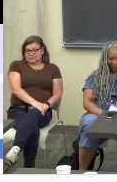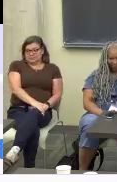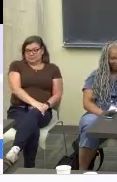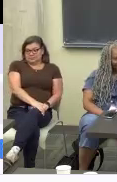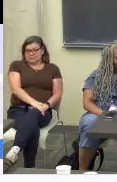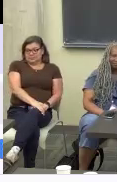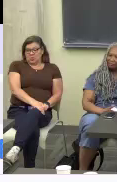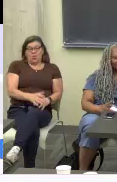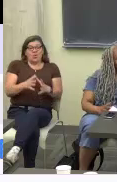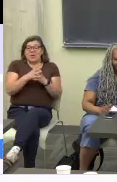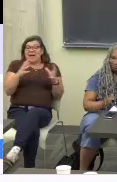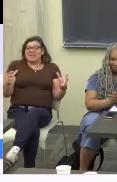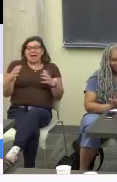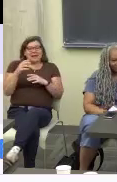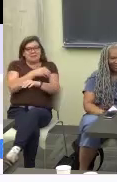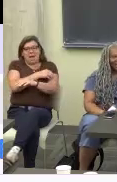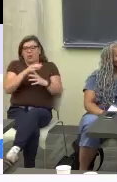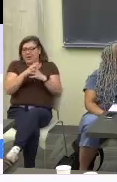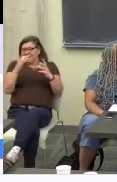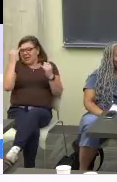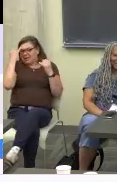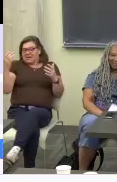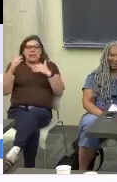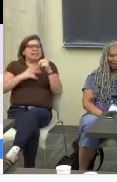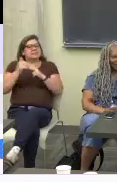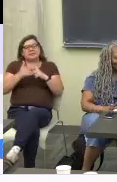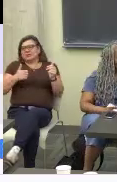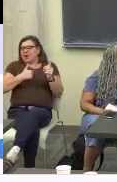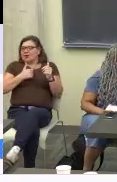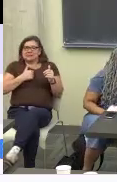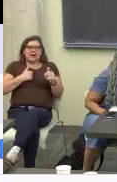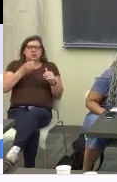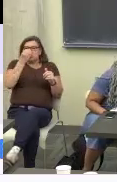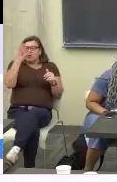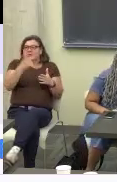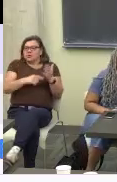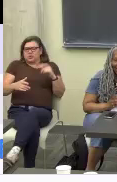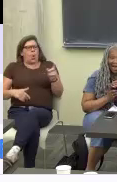don't we just build our own stuff? Who cares what they're doing? Now you're speaking my language.